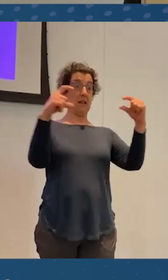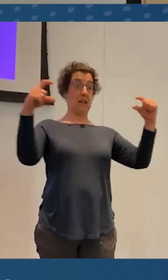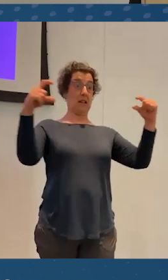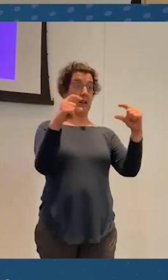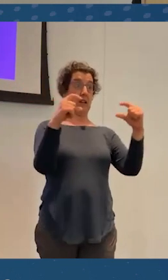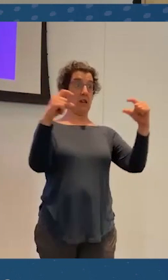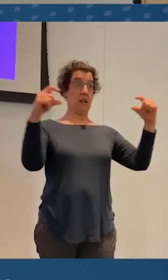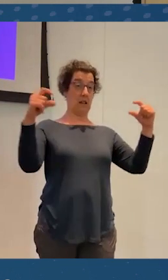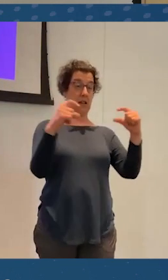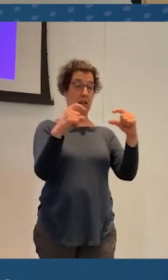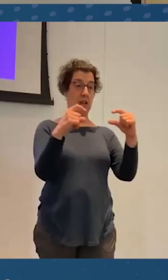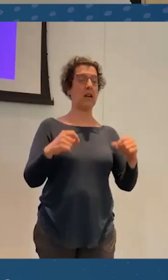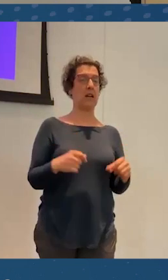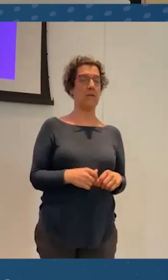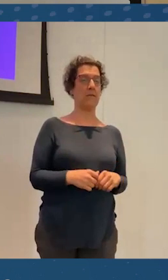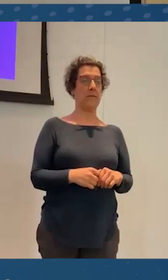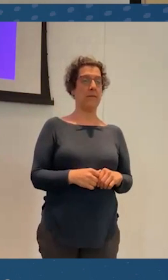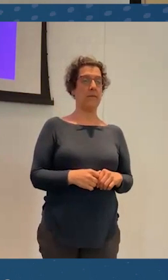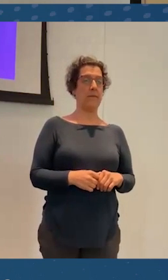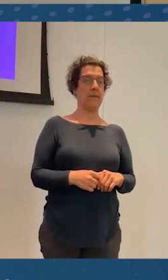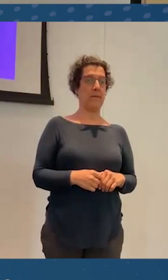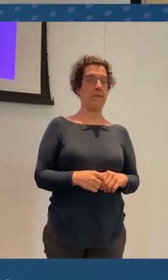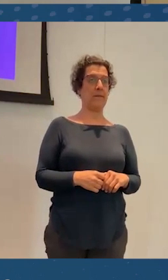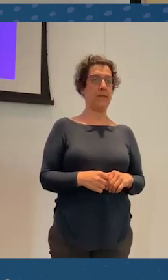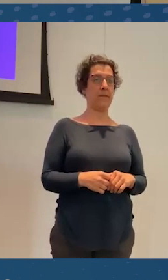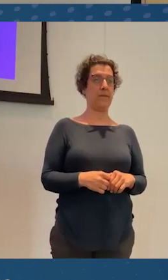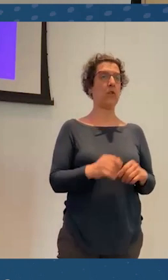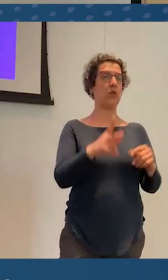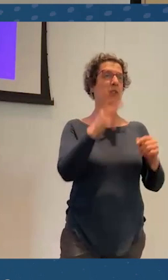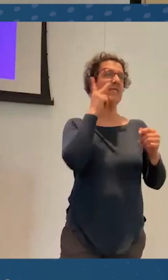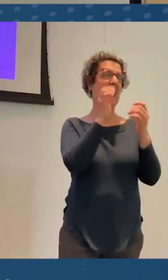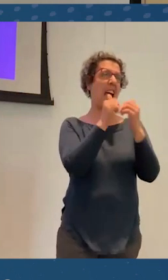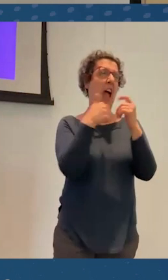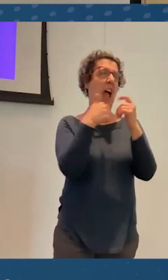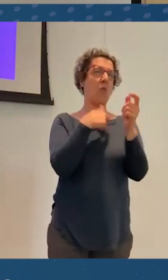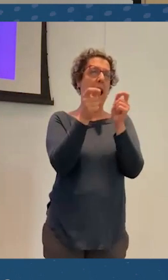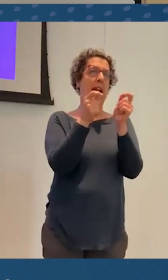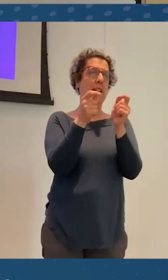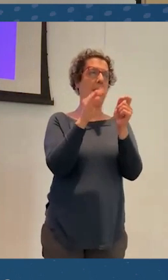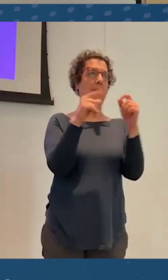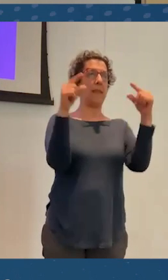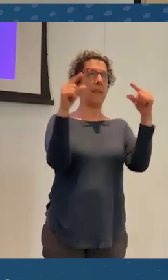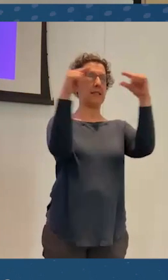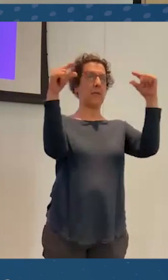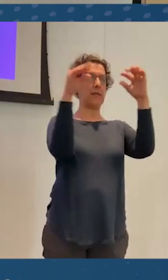there, you could see how we're handling subtitle resizing in that world space,